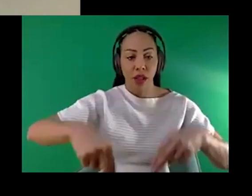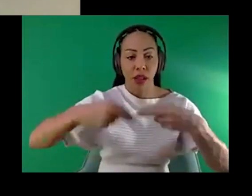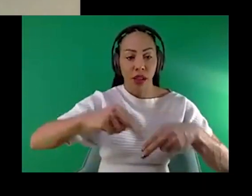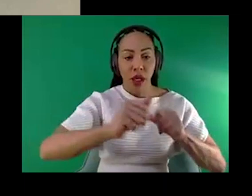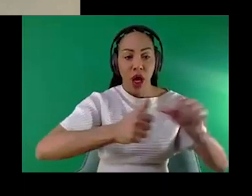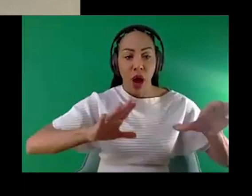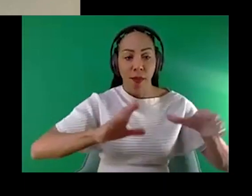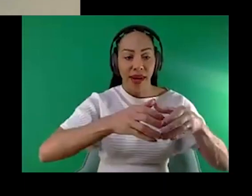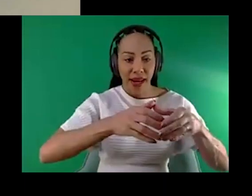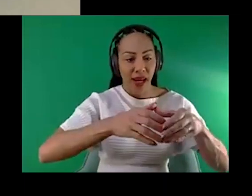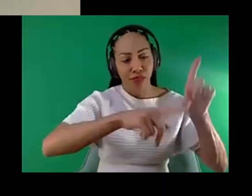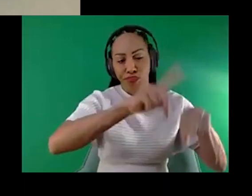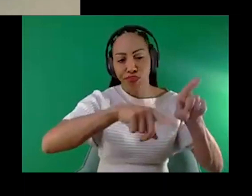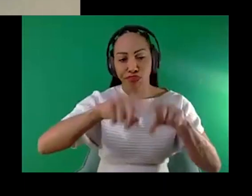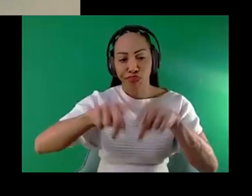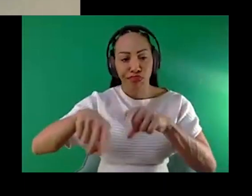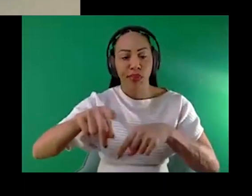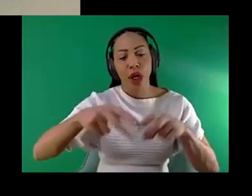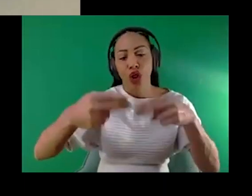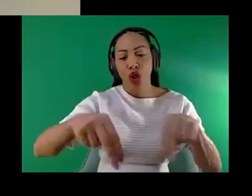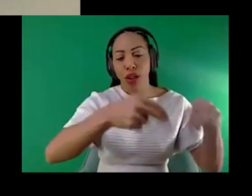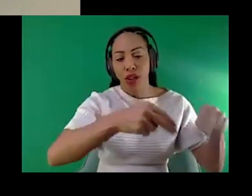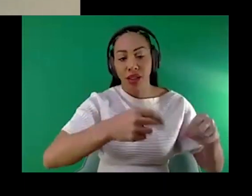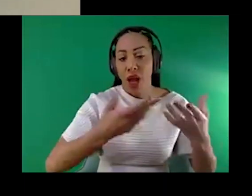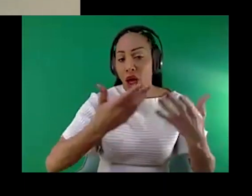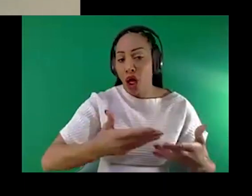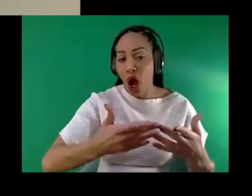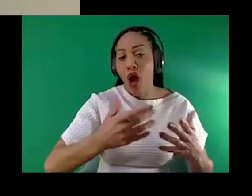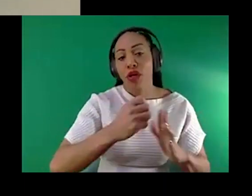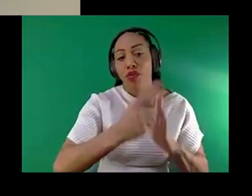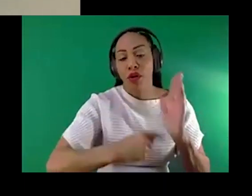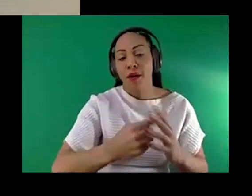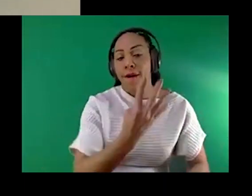of dancers uh in the current project there are four dancers with Down syndrome and three